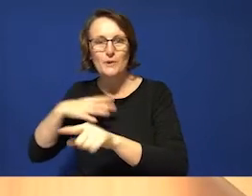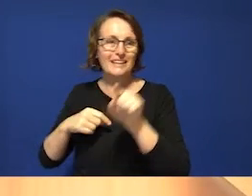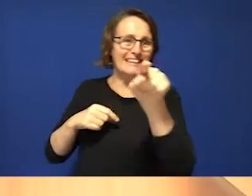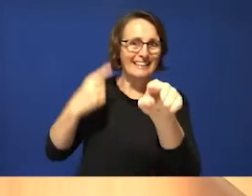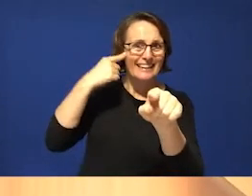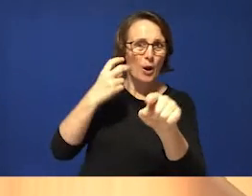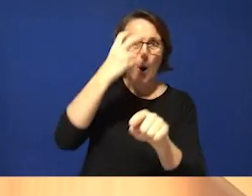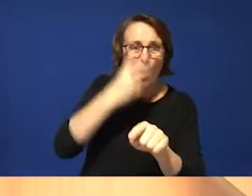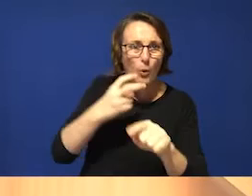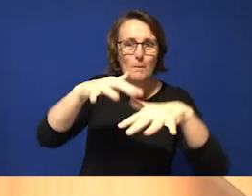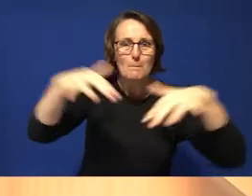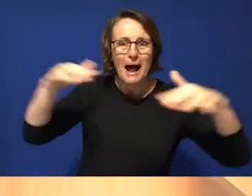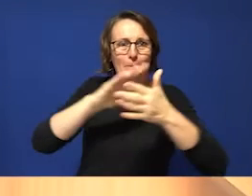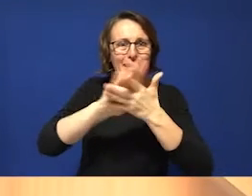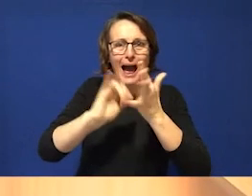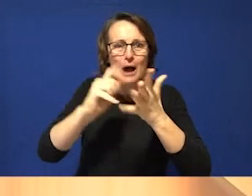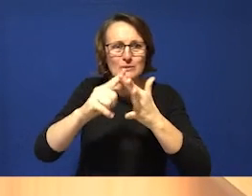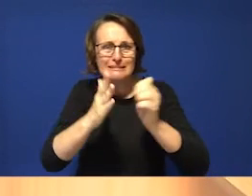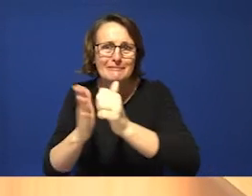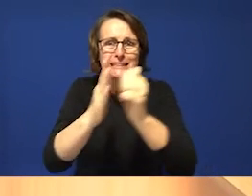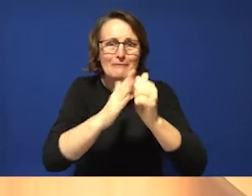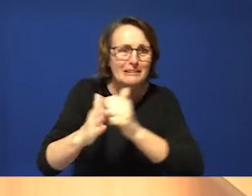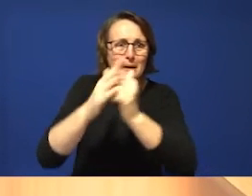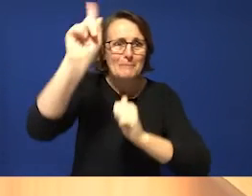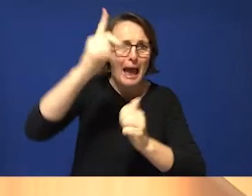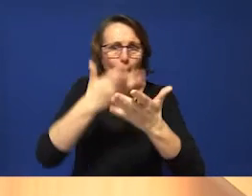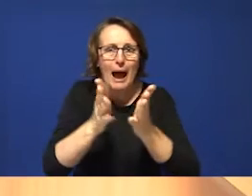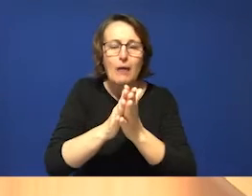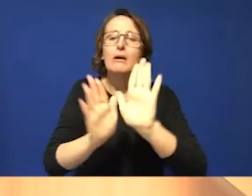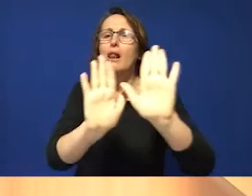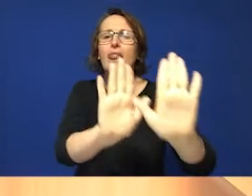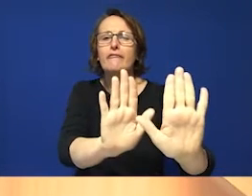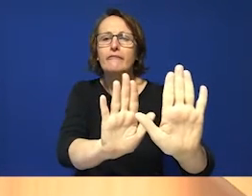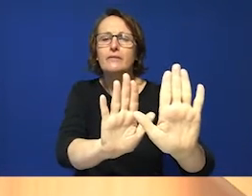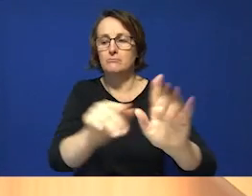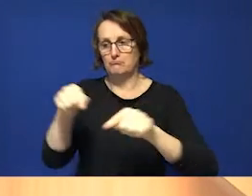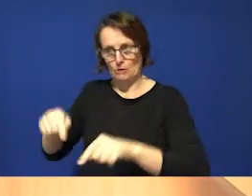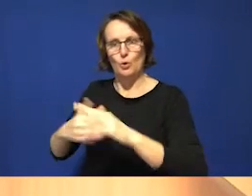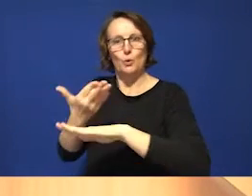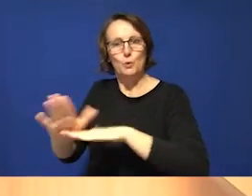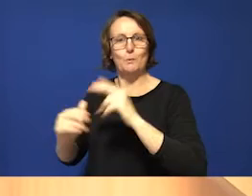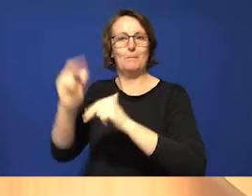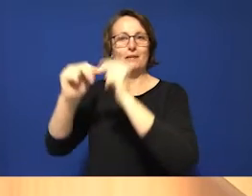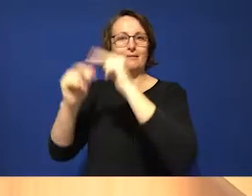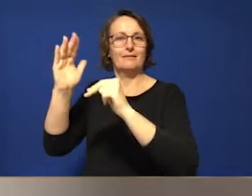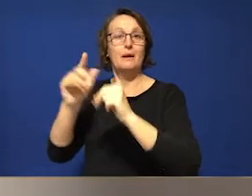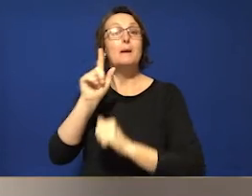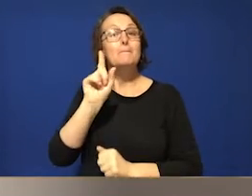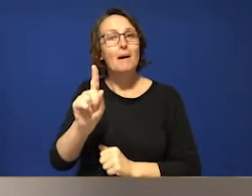that came with trying to finish parliament house. So you didn't have to respond to anything there because it was an- I need to the extent that the two buildings